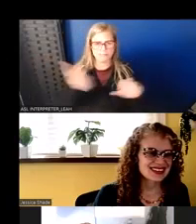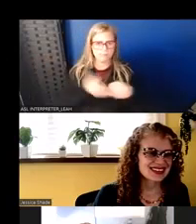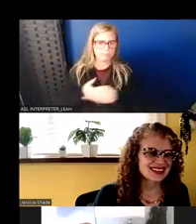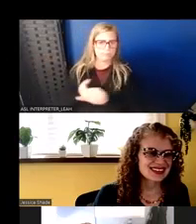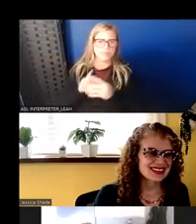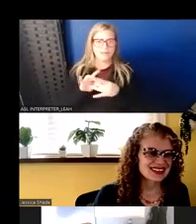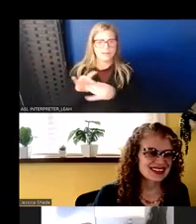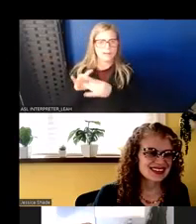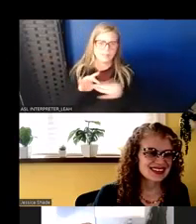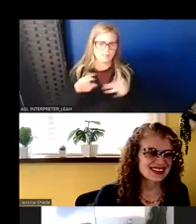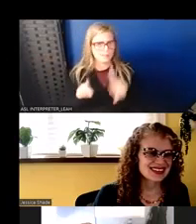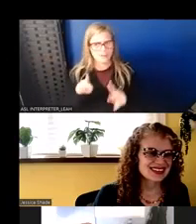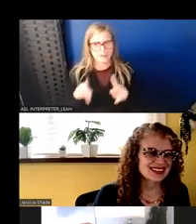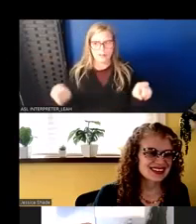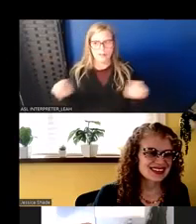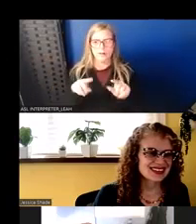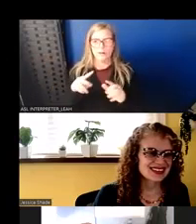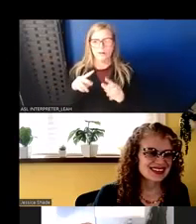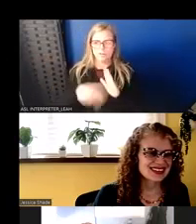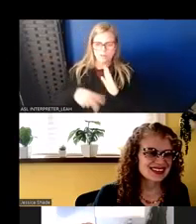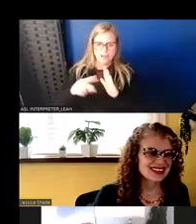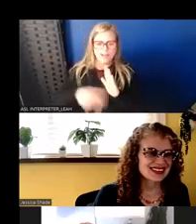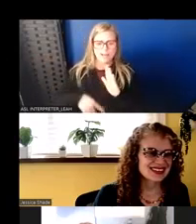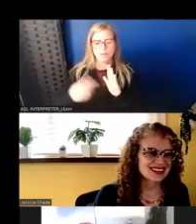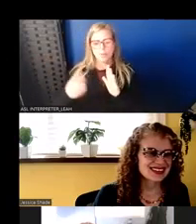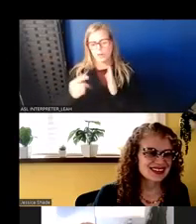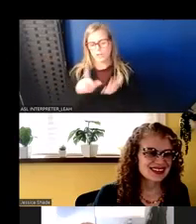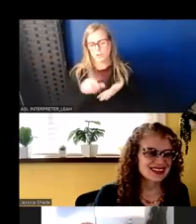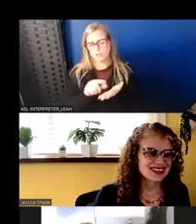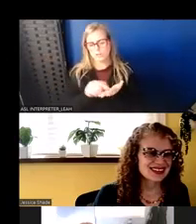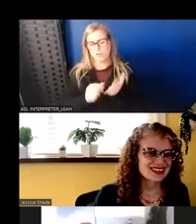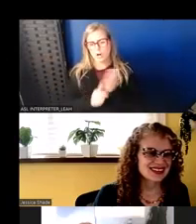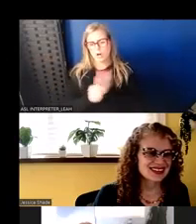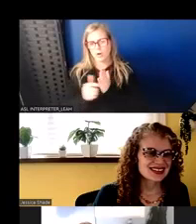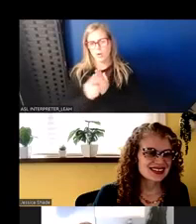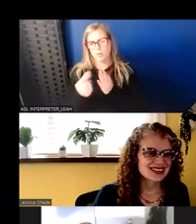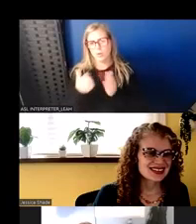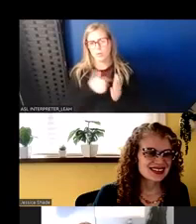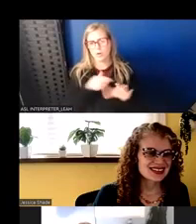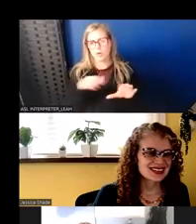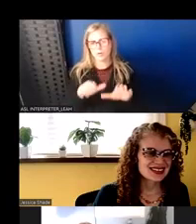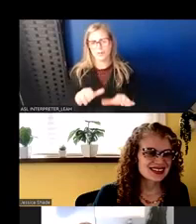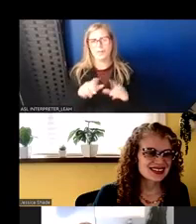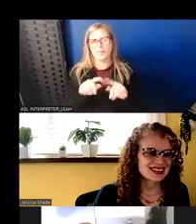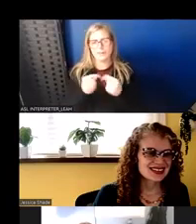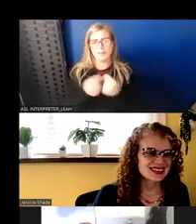People read a newspaper article about what we're doing on our team. They said hey, I do something related, I want to join you. We want to expand.